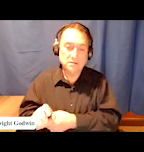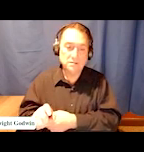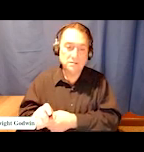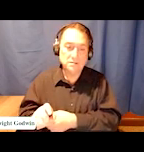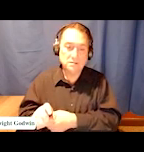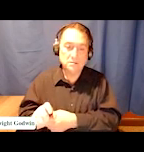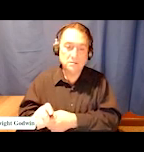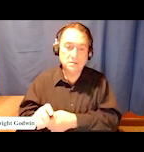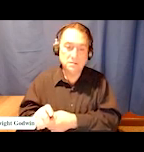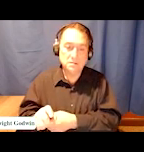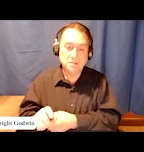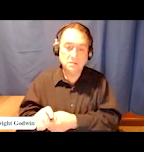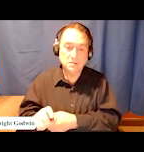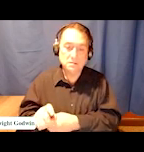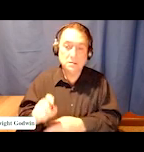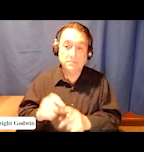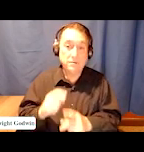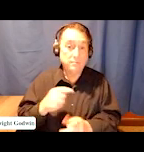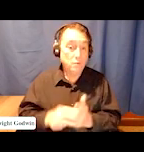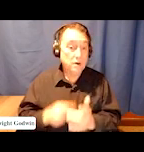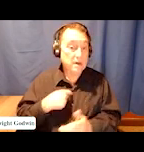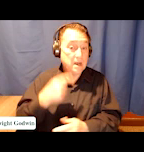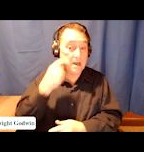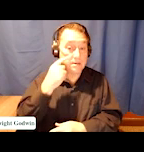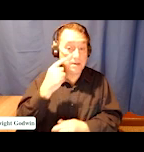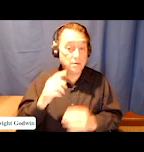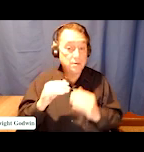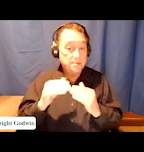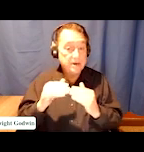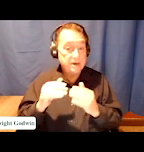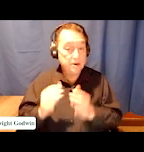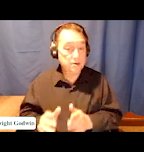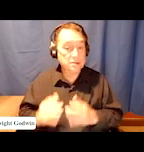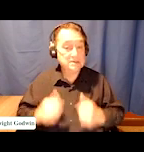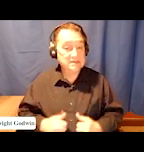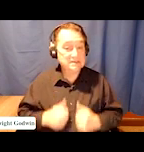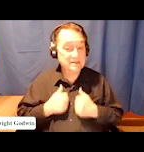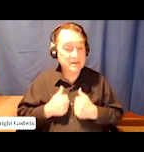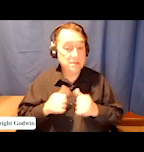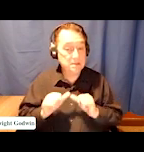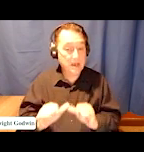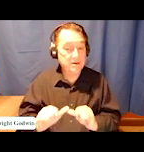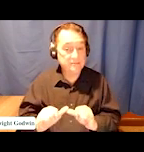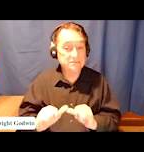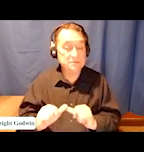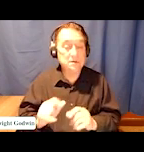And as far as I know, the peer is still alive. But when you're talking about crisis response,